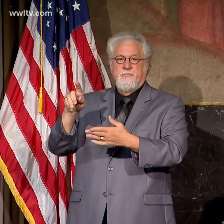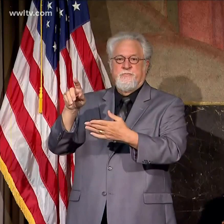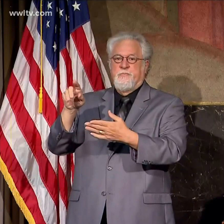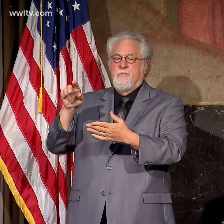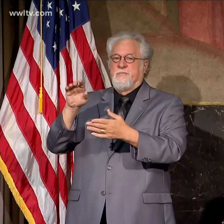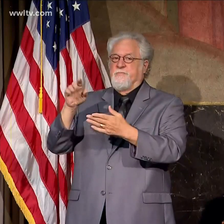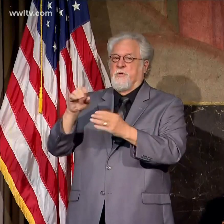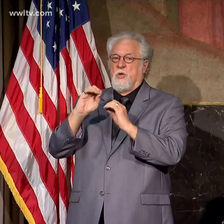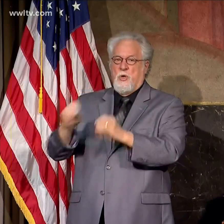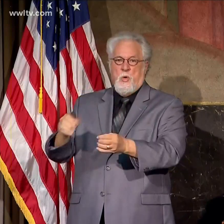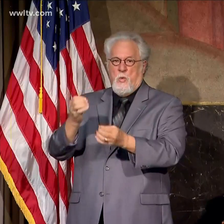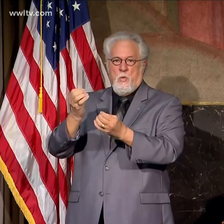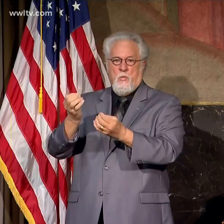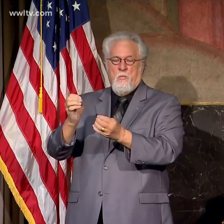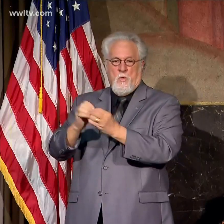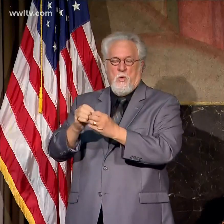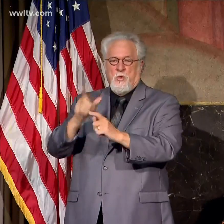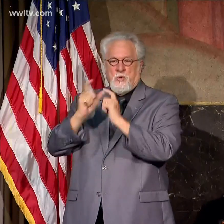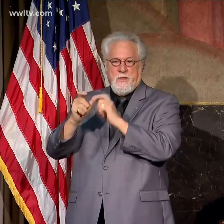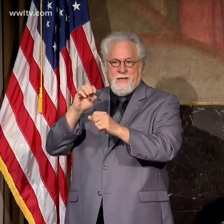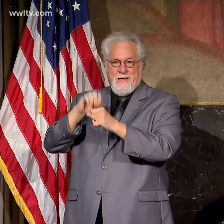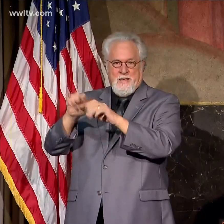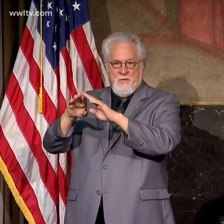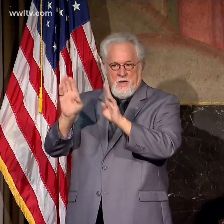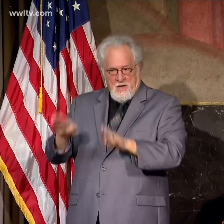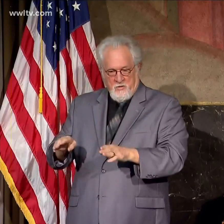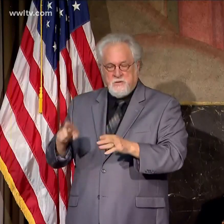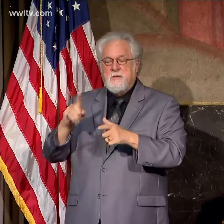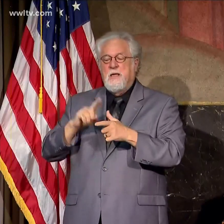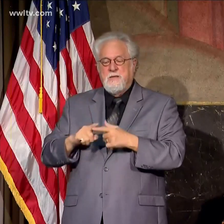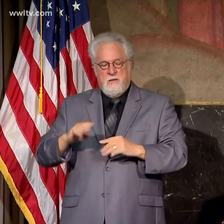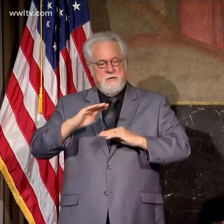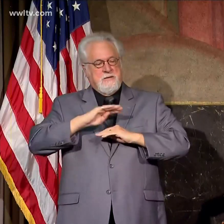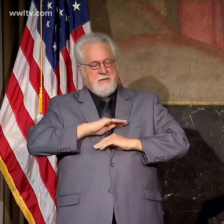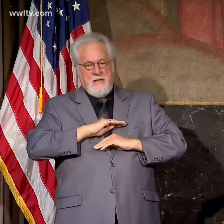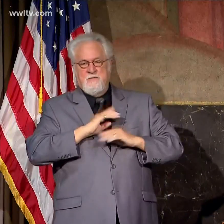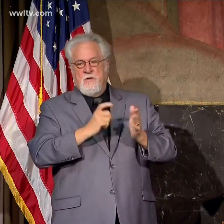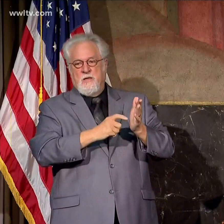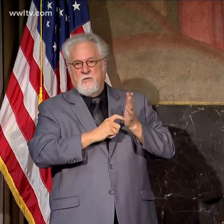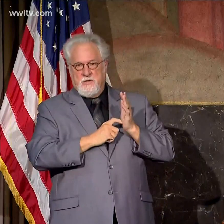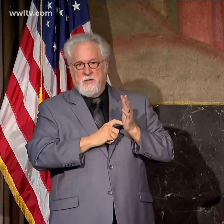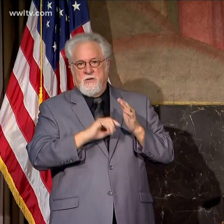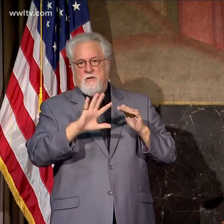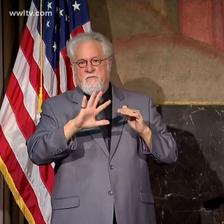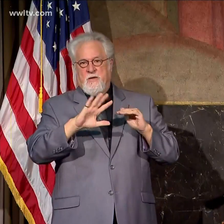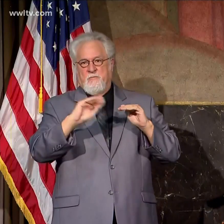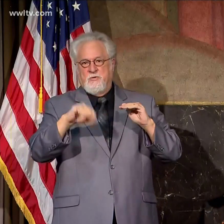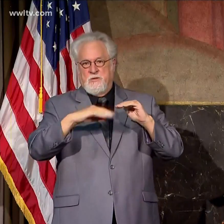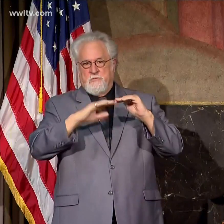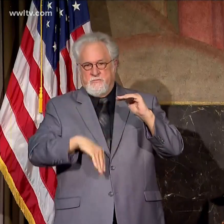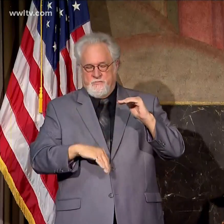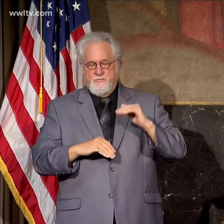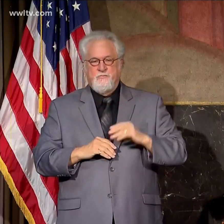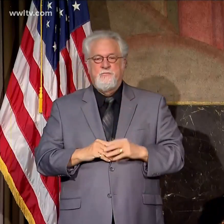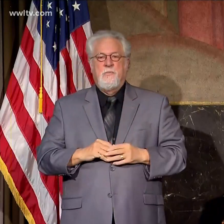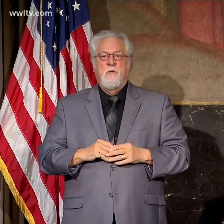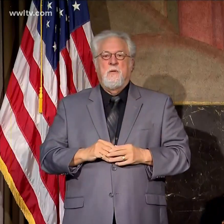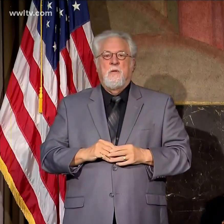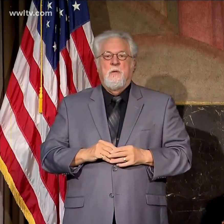PERCENT OR HIGHER FOR TWO CONSECUTIVE ONE WEEK PERIODS CONSECUTIVE ONE WEEK PERIODS CONSECUTIVE ONE WEEK PERIODS THEN CONSECUTIVE ONE WEEK PERIODS THEN THEN CONSECUTIVE ONE WEEK PERIODS THEN THEN ATC CONSECUTIVE ONE WEEK PERIODS THEN THEN ATC WILL CONSECUTIVE ONE WEEK PERIODS THEN THEN ATC WILL ORDER CONSECUTIVE ONE WEEK PERIODS THEN THEN ATC WILL ORDER NO THEN THEN ATC WILL ORDER NO THEN THEN ATC WILL ORDER NO ADDITIONAL THEN THEN ATC WILL ORDER NO ADDITIONAL ONSITE THEN THEN ATC WILL ORDER NO ADDITIONAL ONSITE CONSUMPTION ADDITIONAL ONSITE CONSUMPTION ADDITIONAL ONSITE CONSUMPTION OF ADDITIONAL ONSITE CONSUMPTION OF BARS ADDITIONAL ONSITE CONSUMPTION OF BARS UNTIL ADDITIONAL ONSITE CONSUMPTION OF BARS UNTIL IT ADDITIONAL ONSITE CONSUMPTION OF BARS UNTIL IT SATISFIES ADDITIONAL ONSITE CONSUMPTION OF BARS UNTIL IT SATISFIES THE